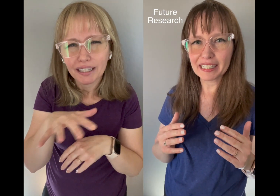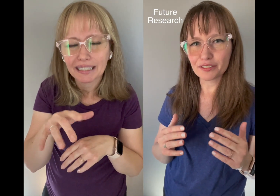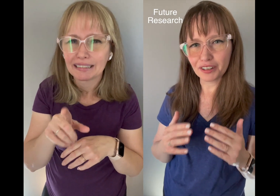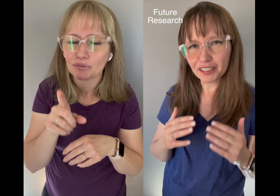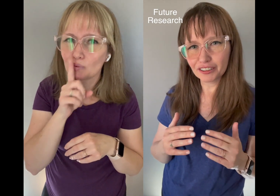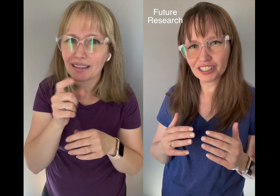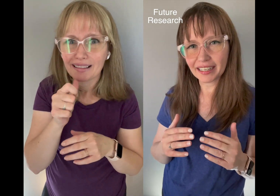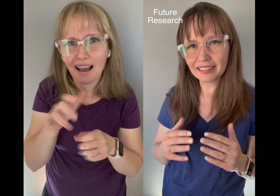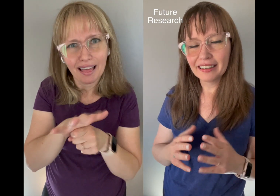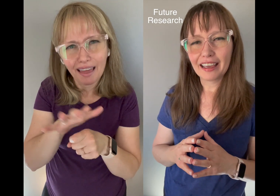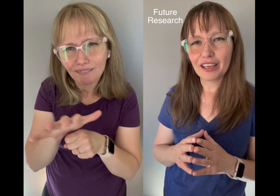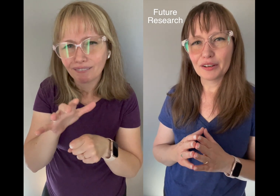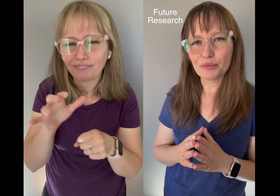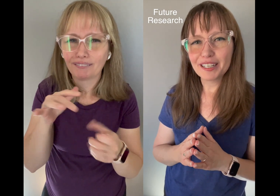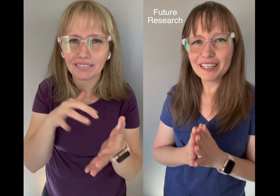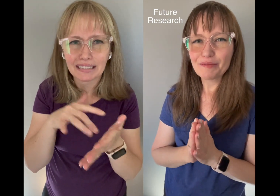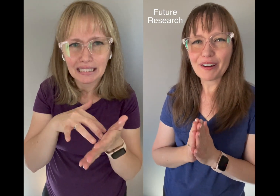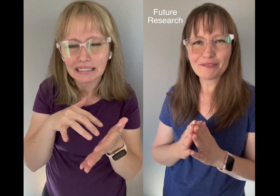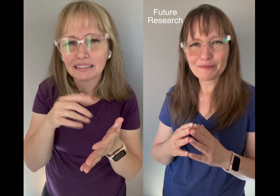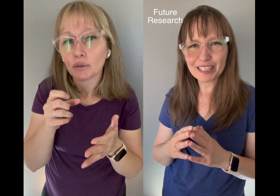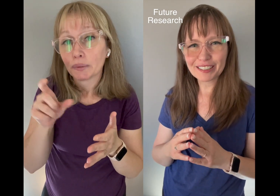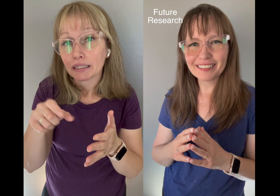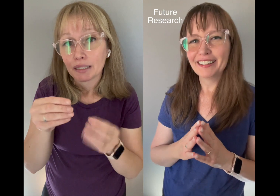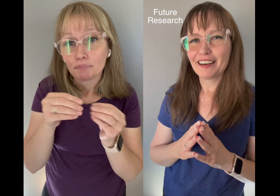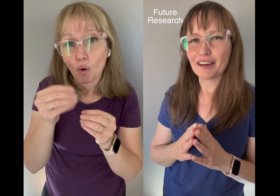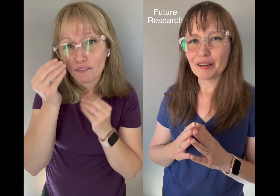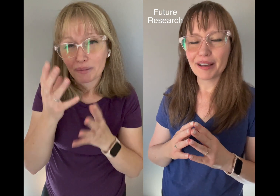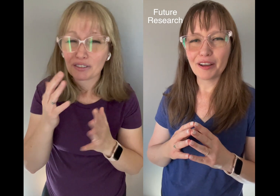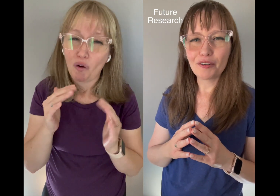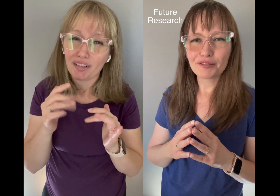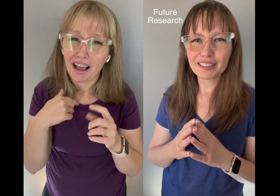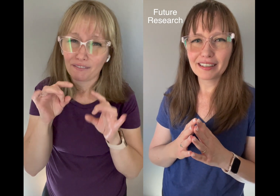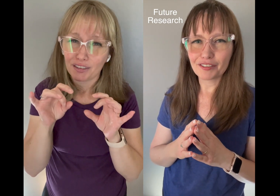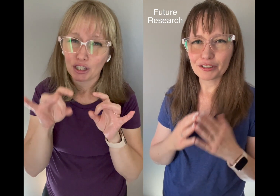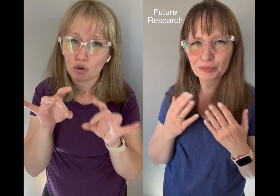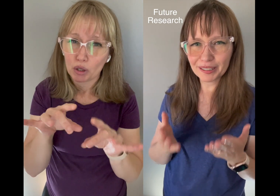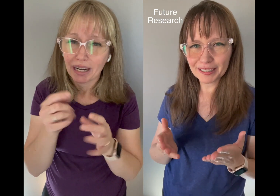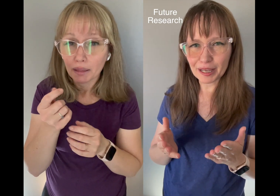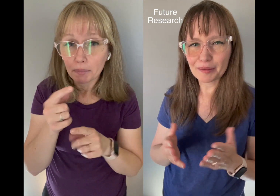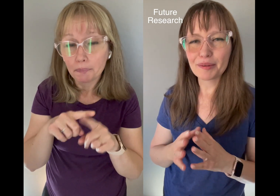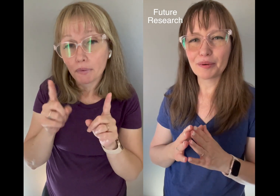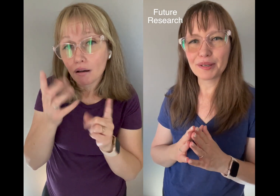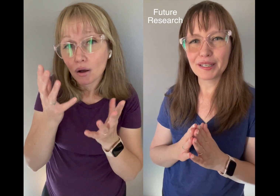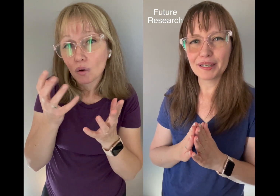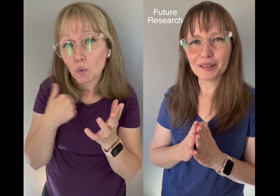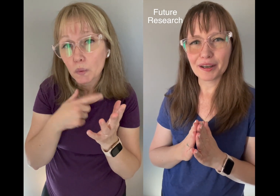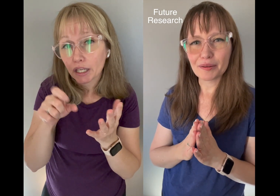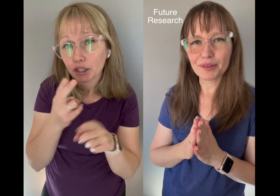is very understudied and we need more information um and hopefully I've contributed some but we